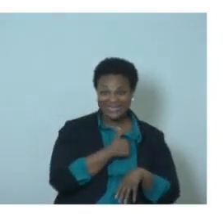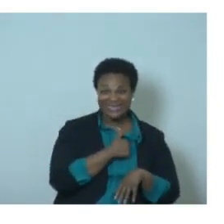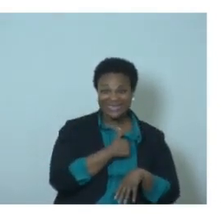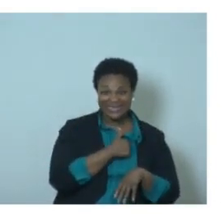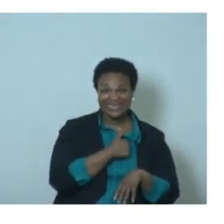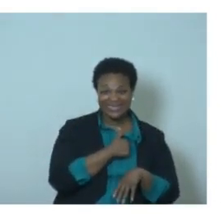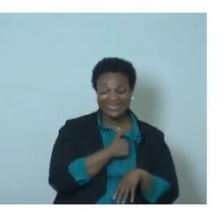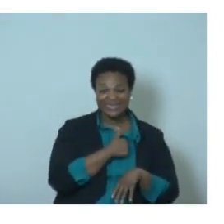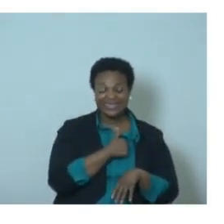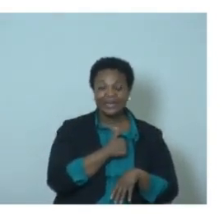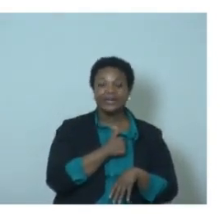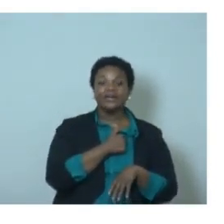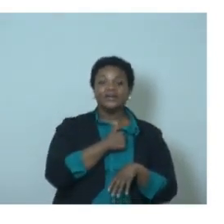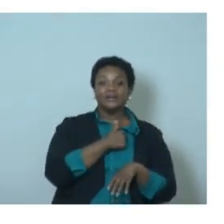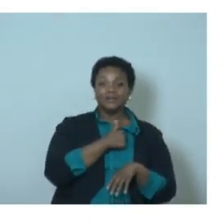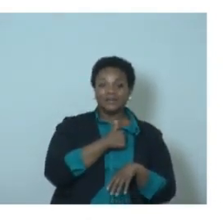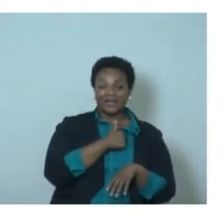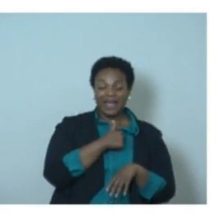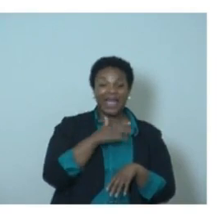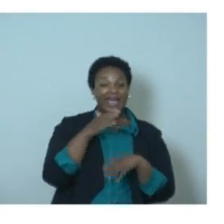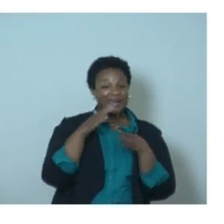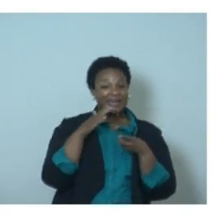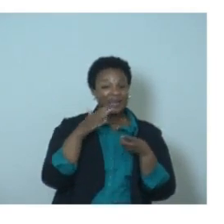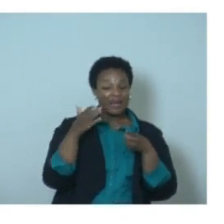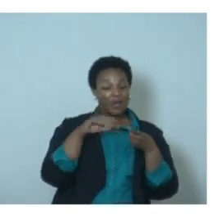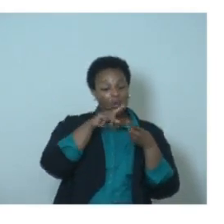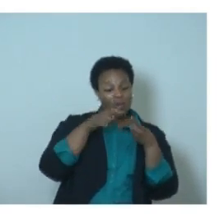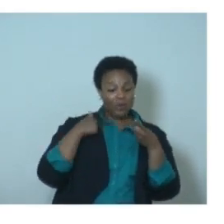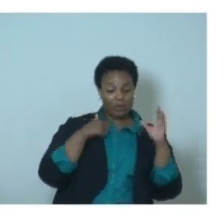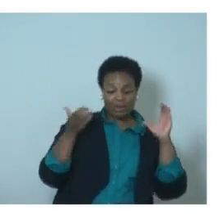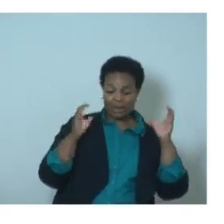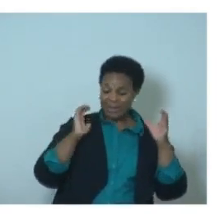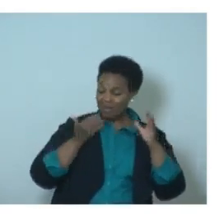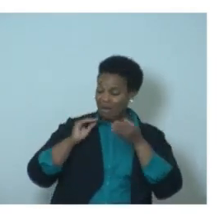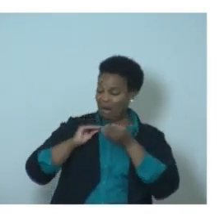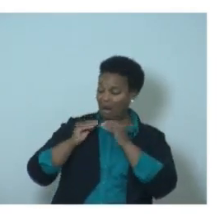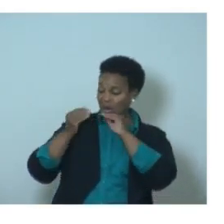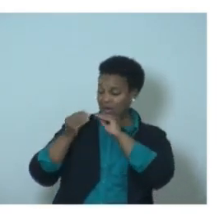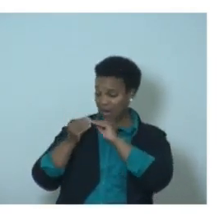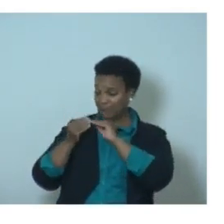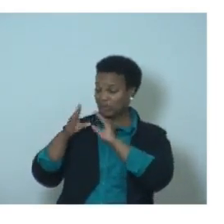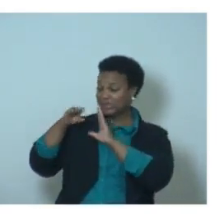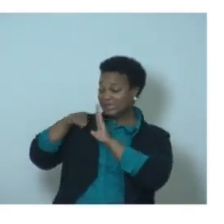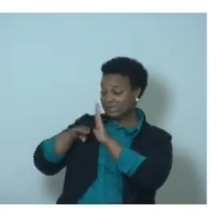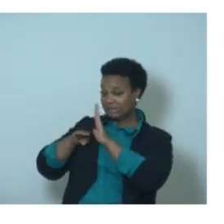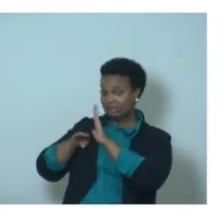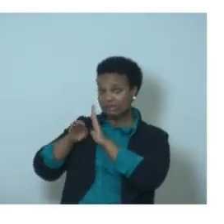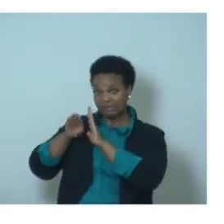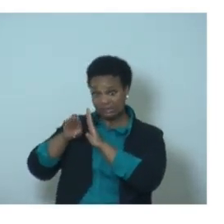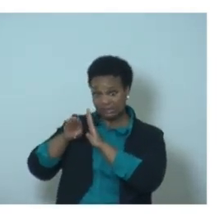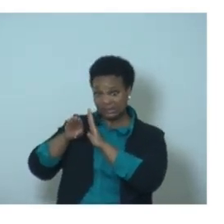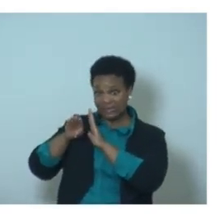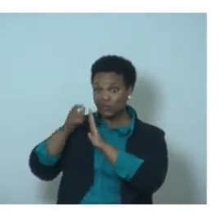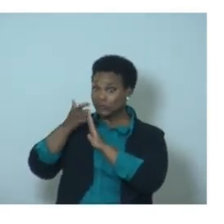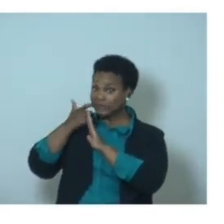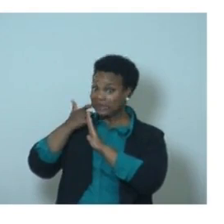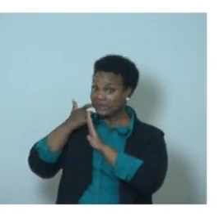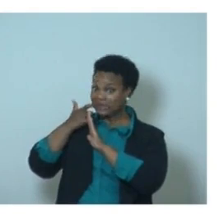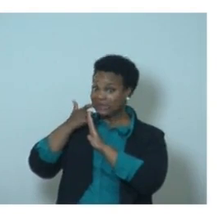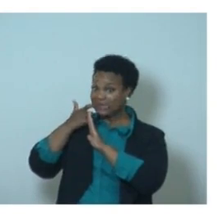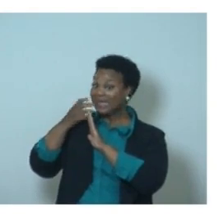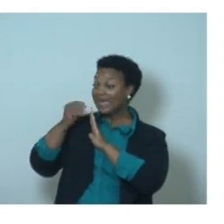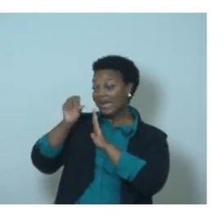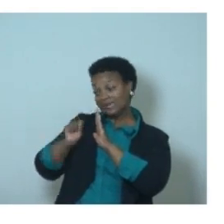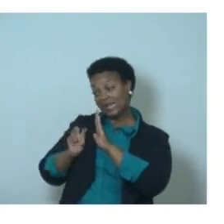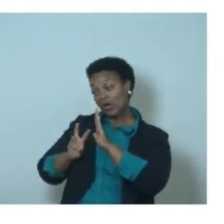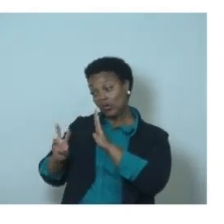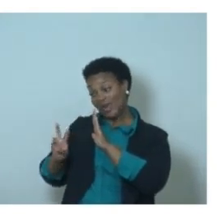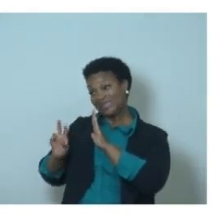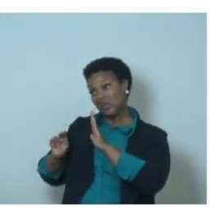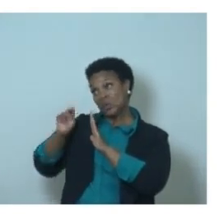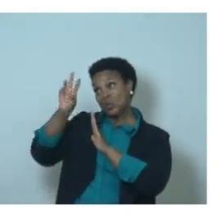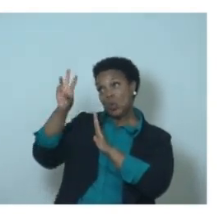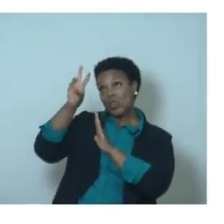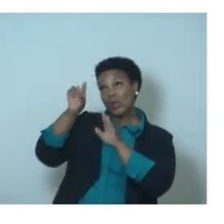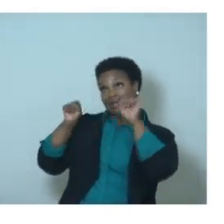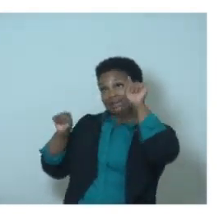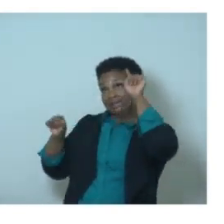THIS IS BOTH SIGNIFICANT INFORMATION FOR US AS WE LOOK AT WHAT OUR INITIAL INCREASE AND THAT, YOU KNOW WEEK WORTH OF A UPWARD TICK AND LINE KNOWING WE’VE GOT SOME RISKS IN